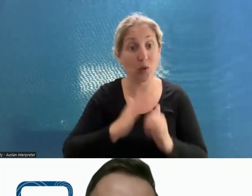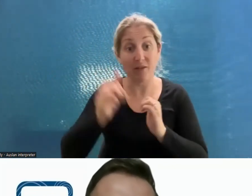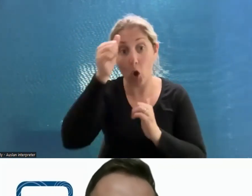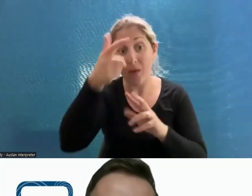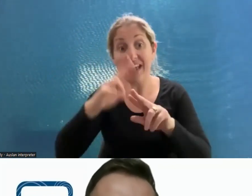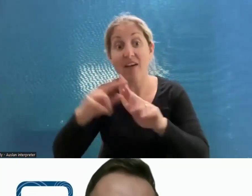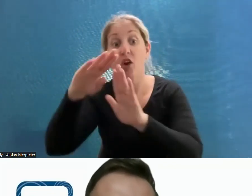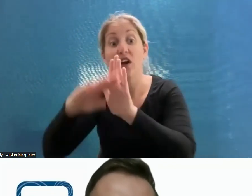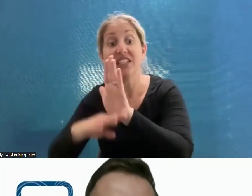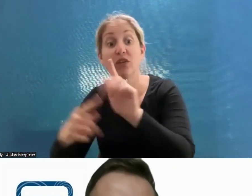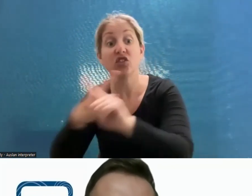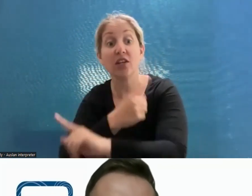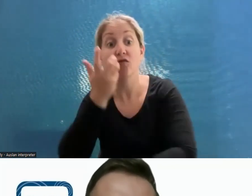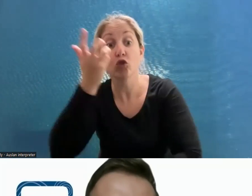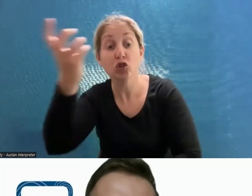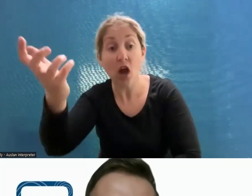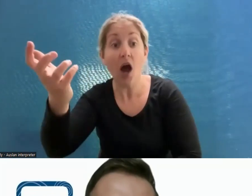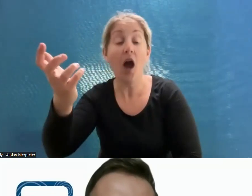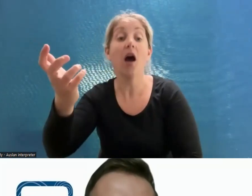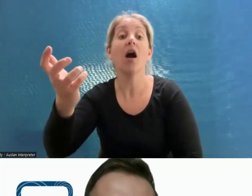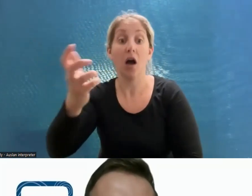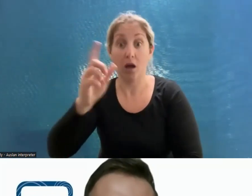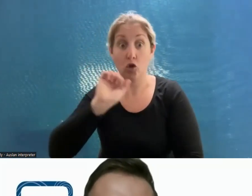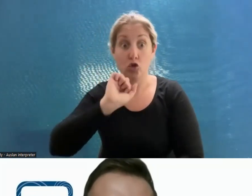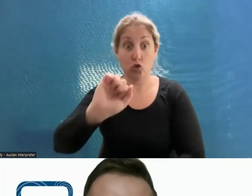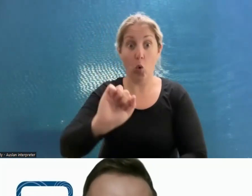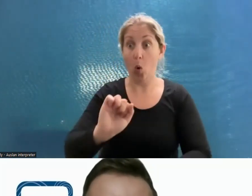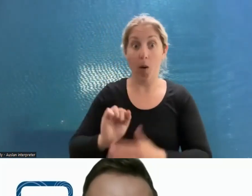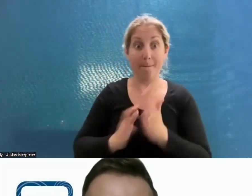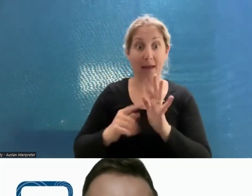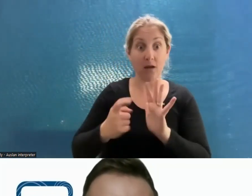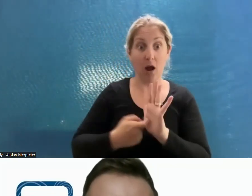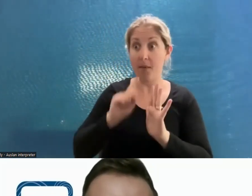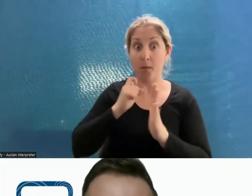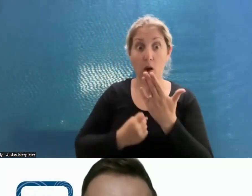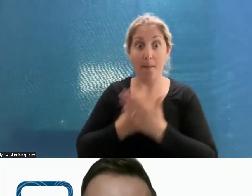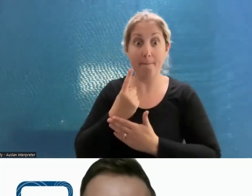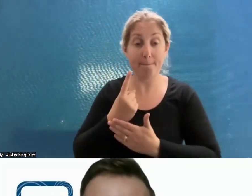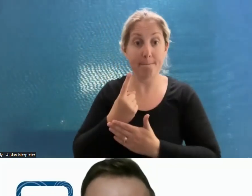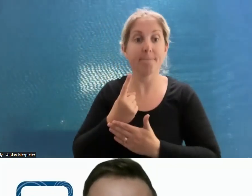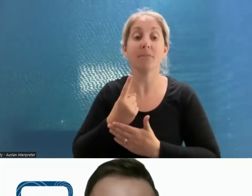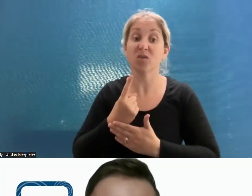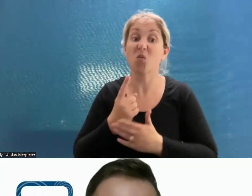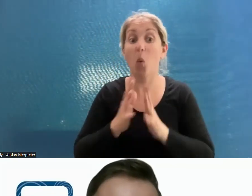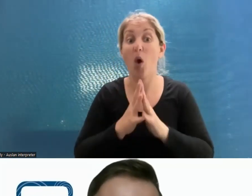It's at least worth contacting them and putting those matters on their radar. Sifa: Thanks, Sam.